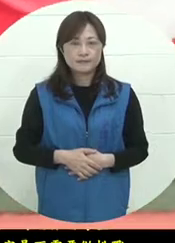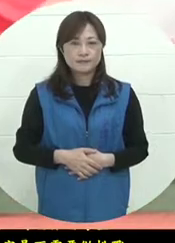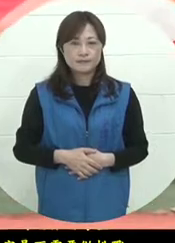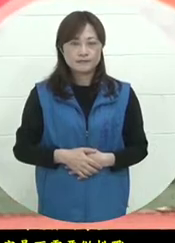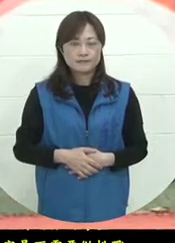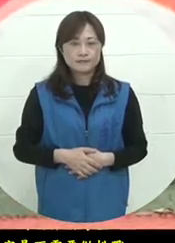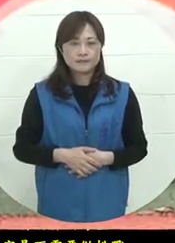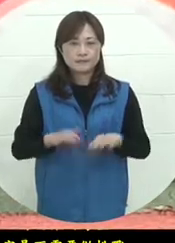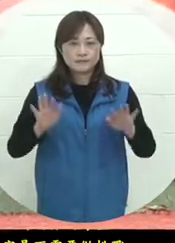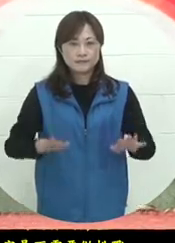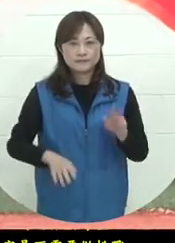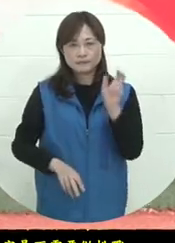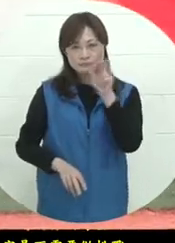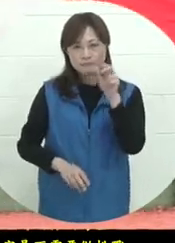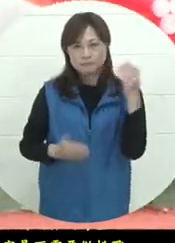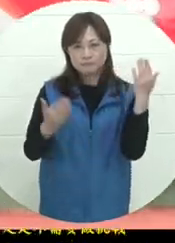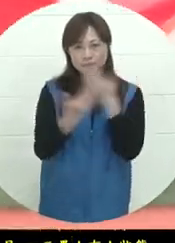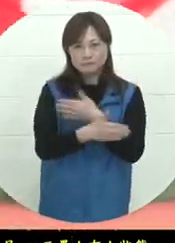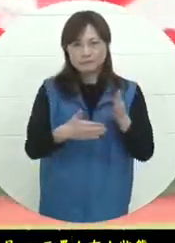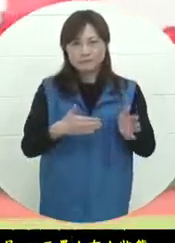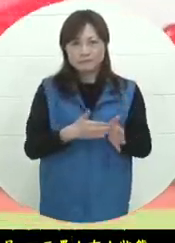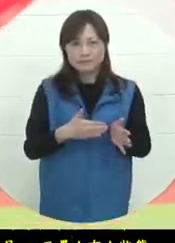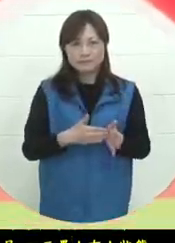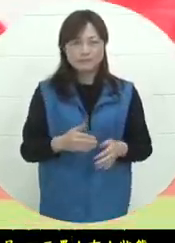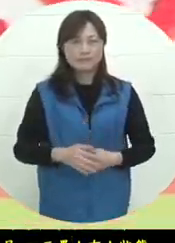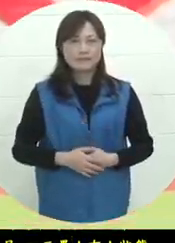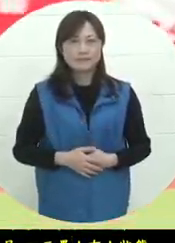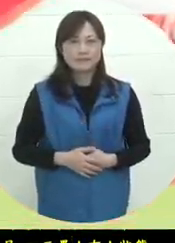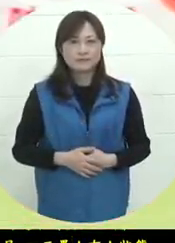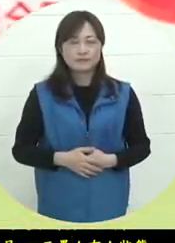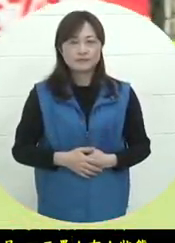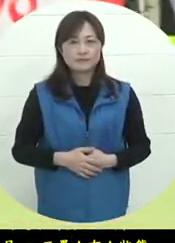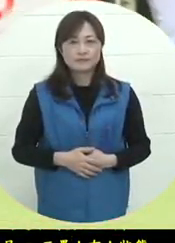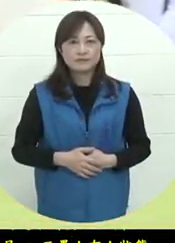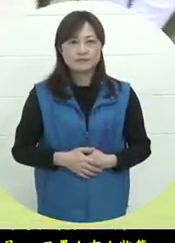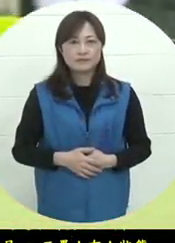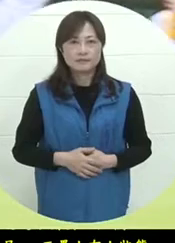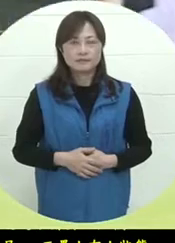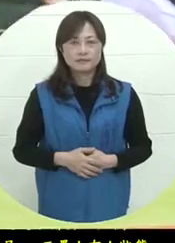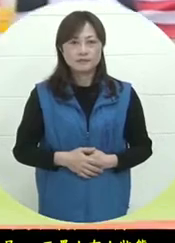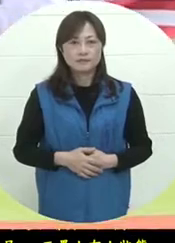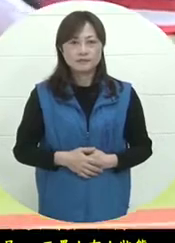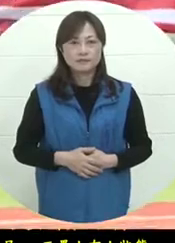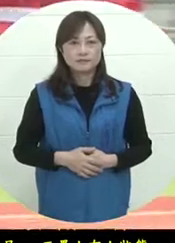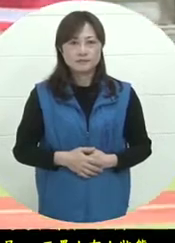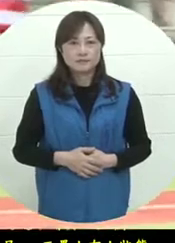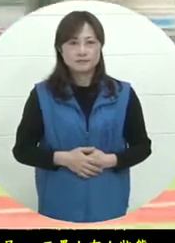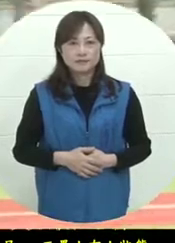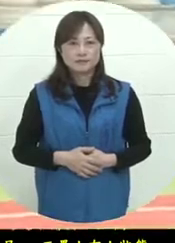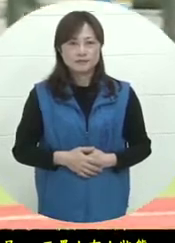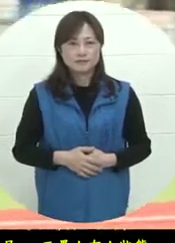this time . The result was just watched by everyone. After all, do you have any background?